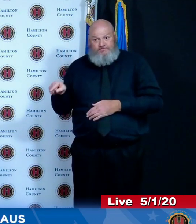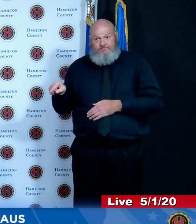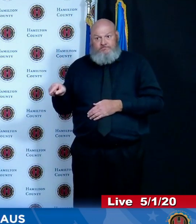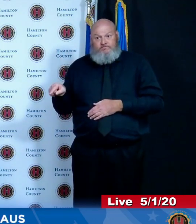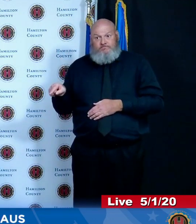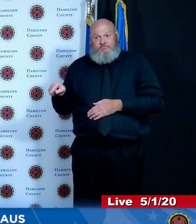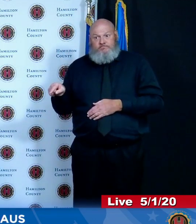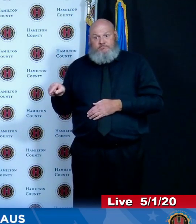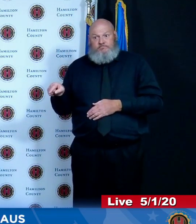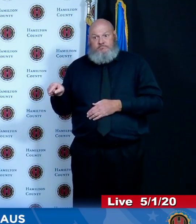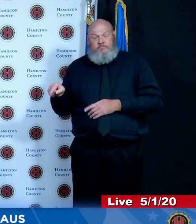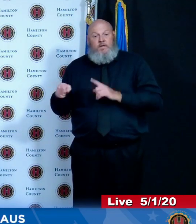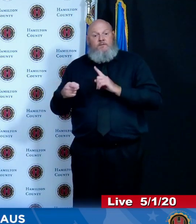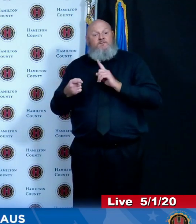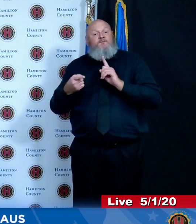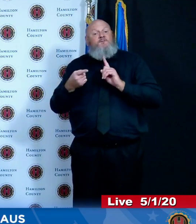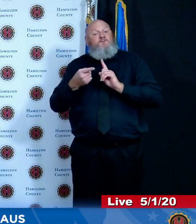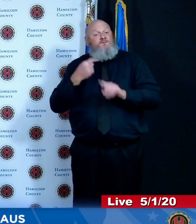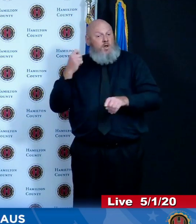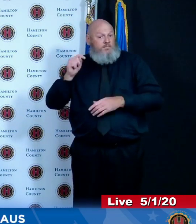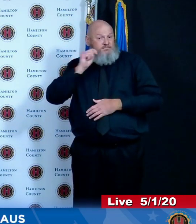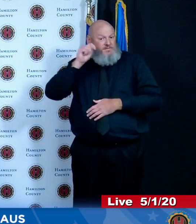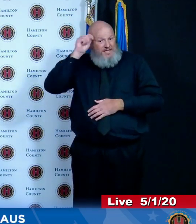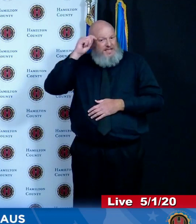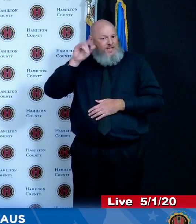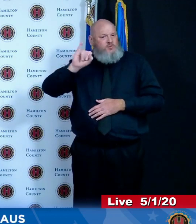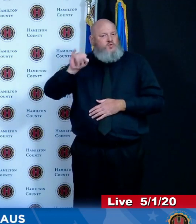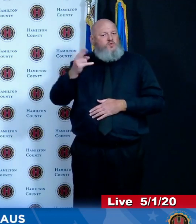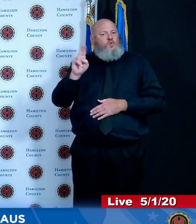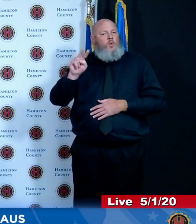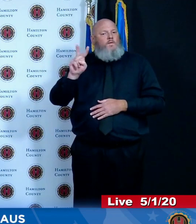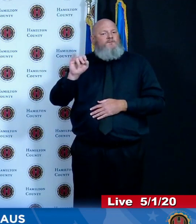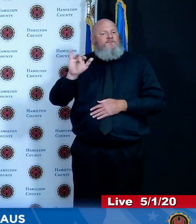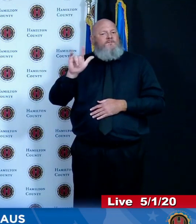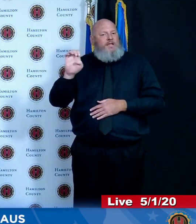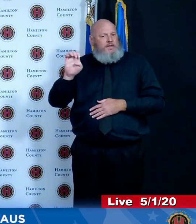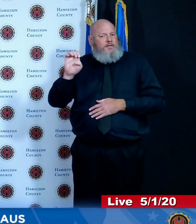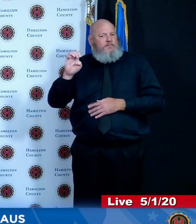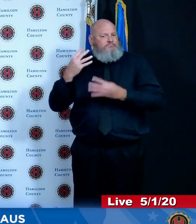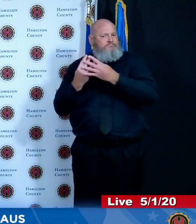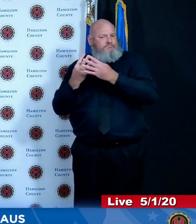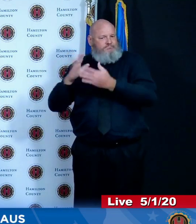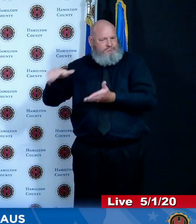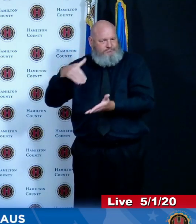the JV court is taking precautions and Public Health is responding so Greg will